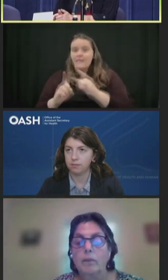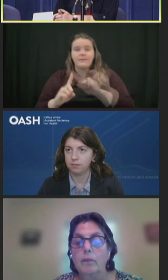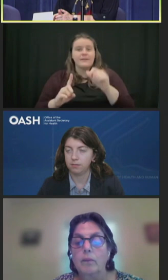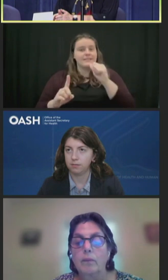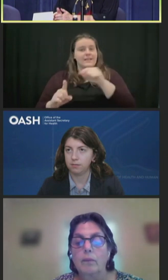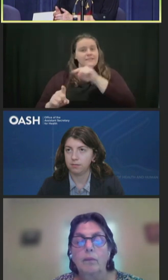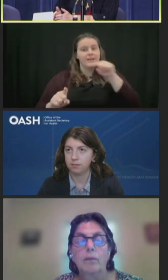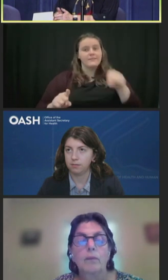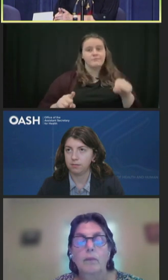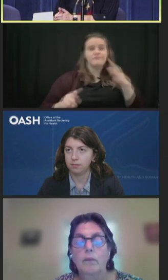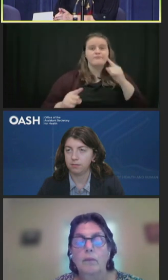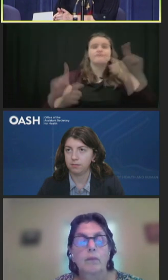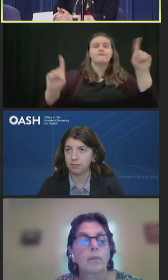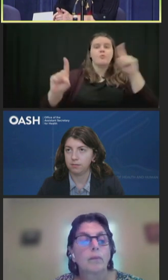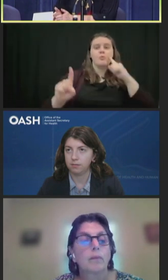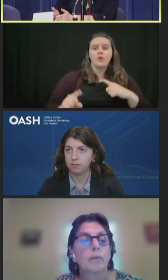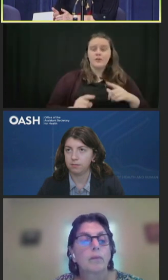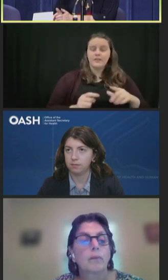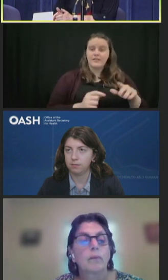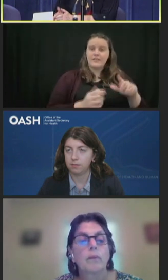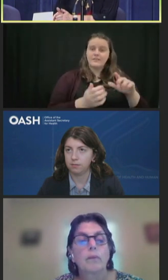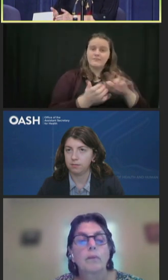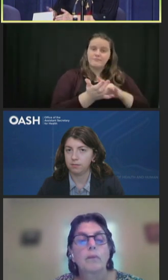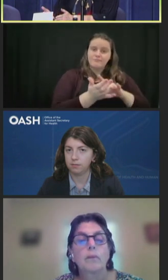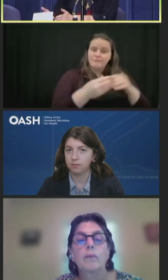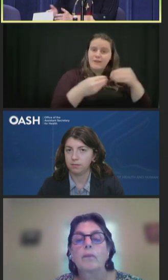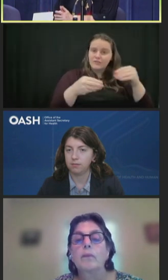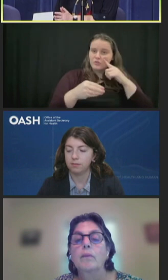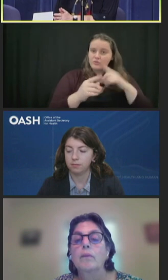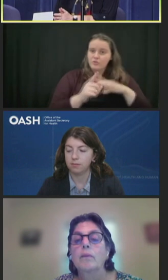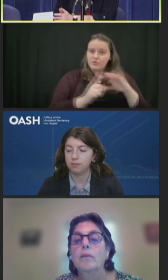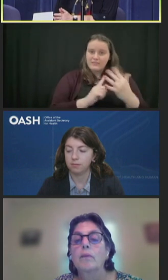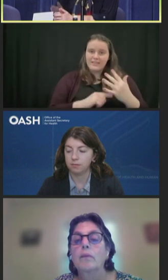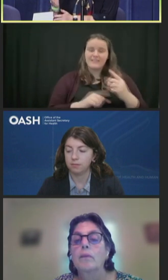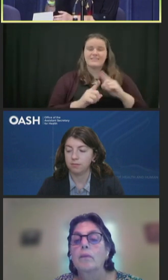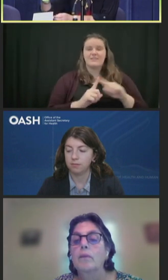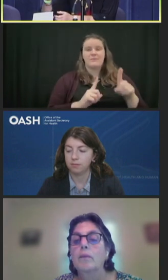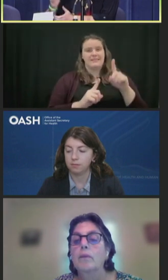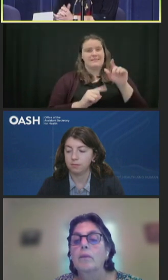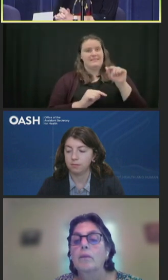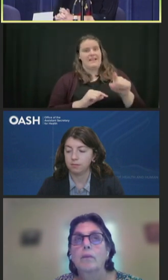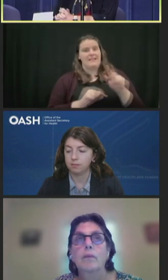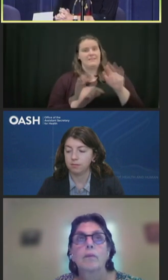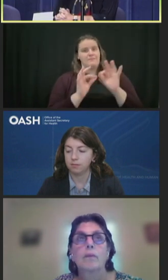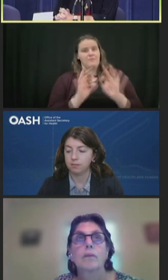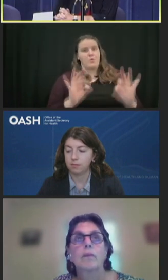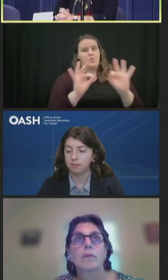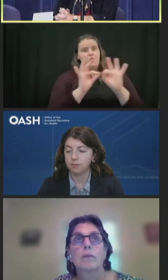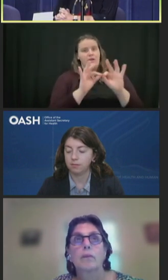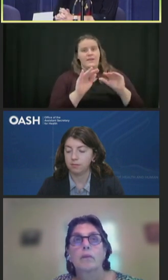stage. And that is, as we know, a really important point of access. And the issue is we have